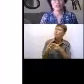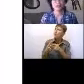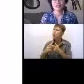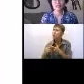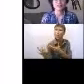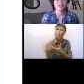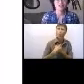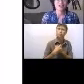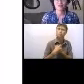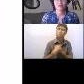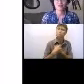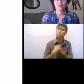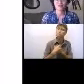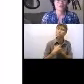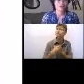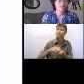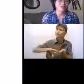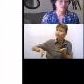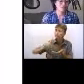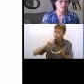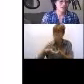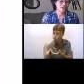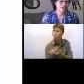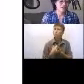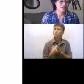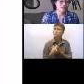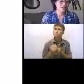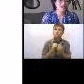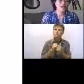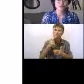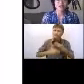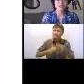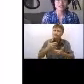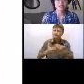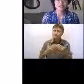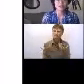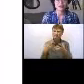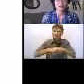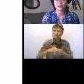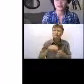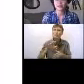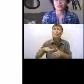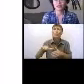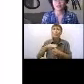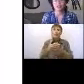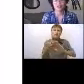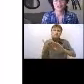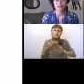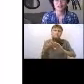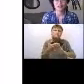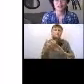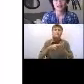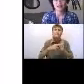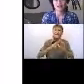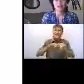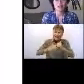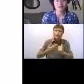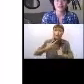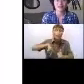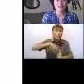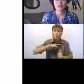your governance, new ways of, I guess reacting to different situations that may arise as